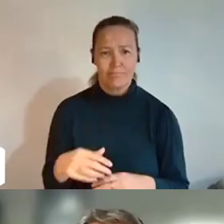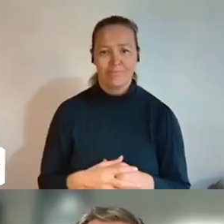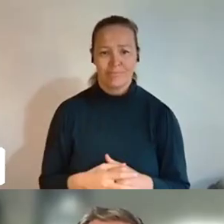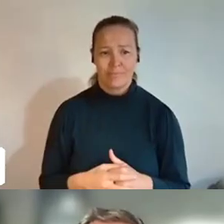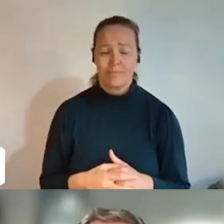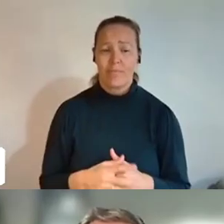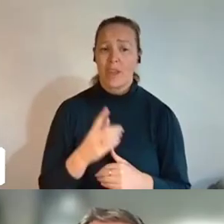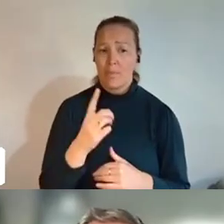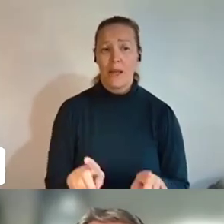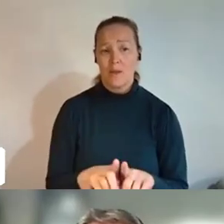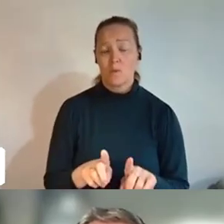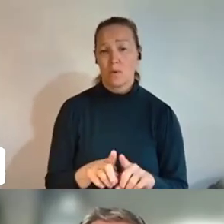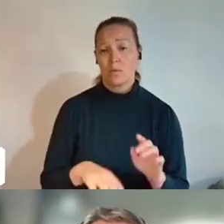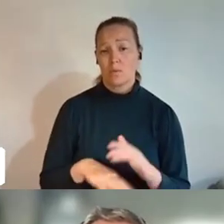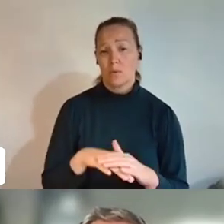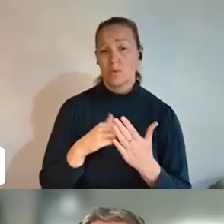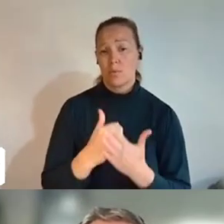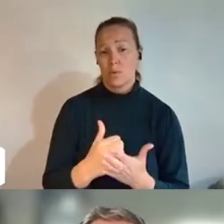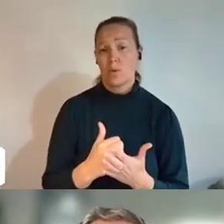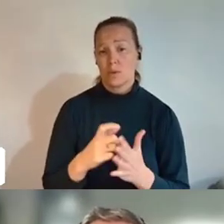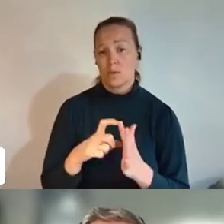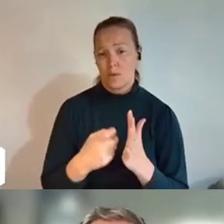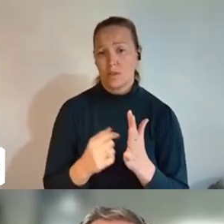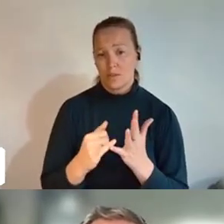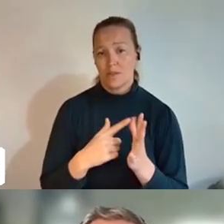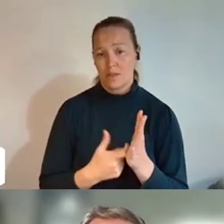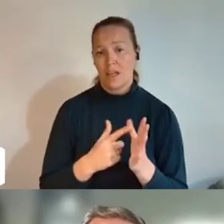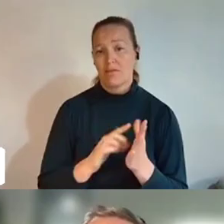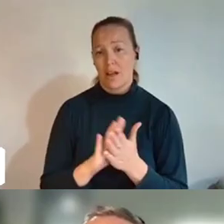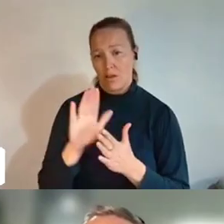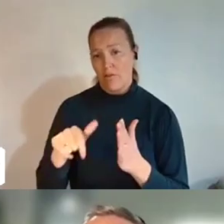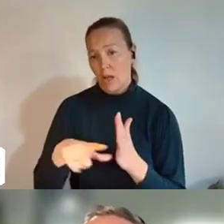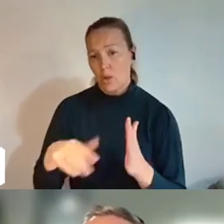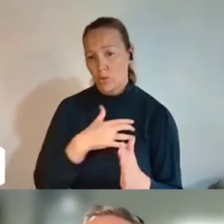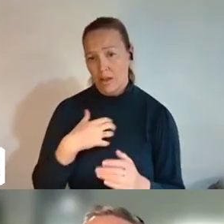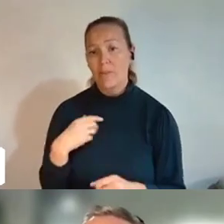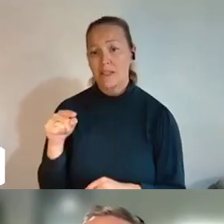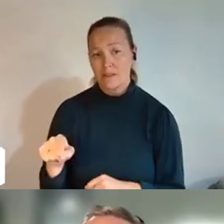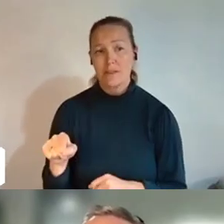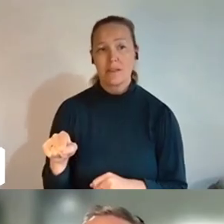absolutely support what Dr Sarah is saying about local government, because there is an opportunity